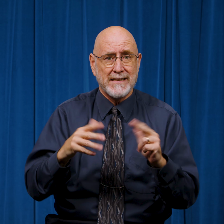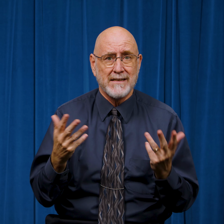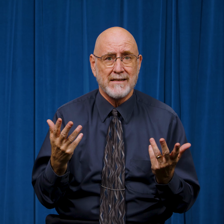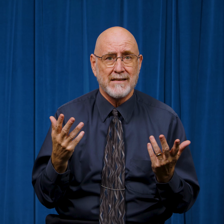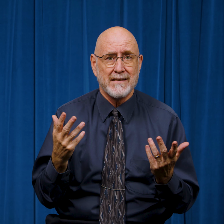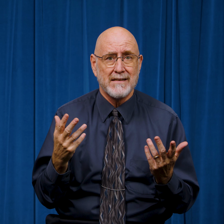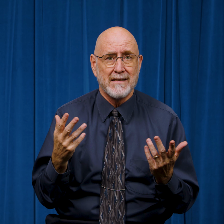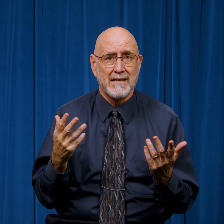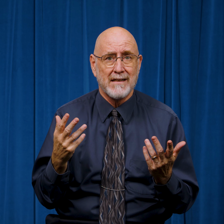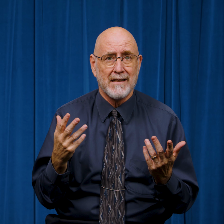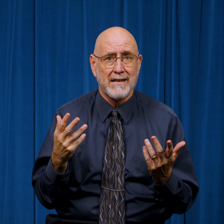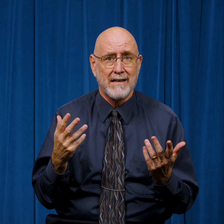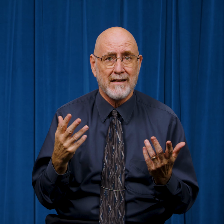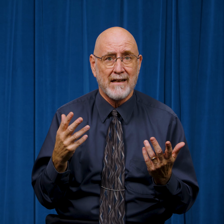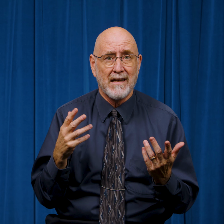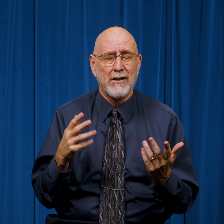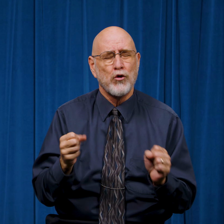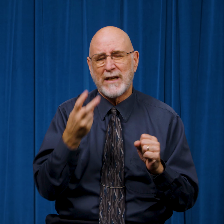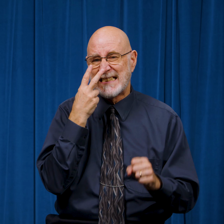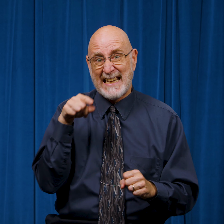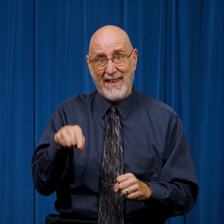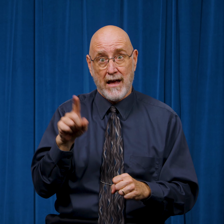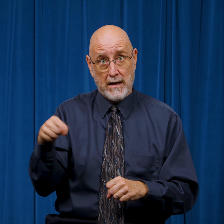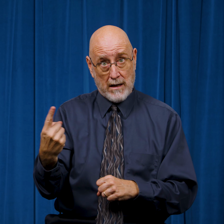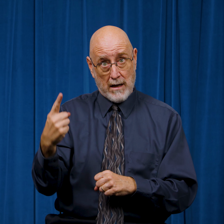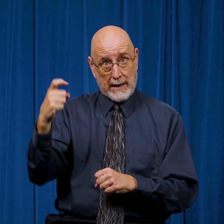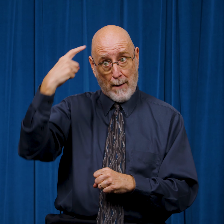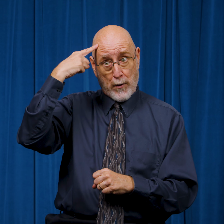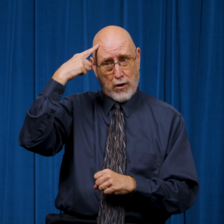And that this can be multiplied across the country